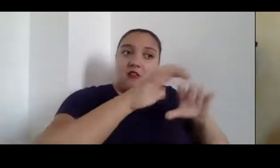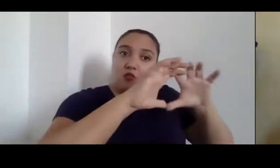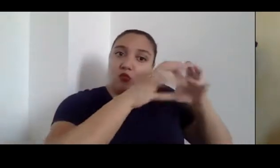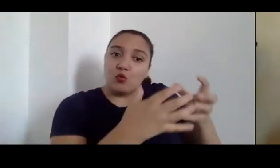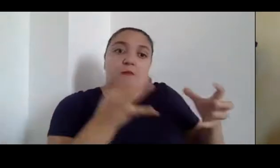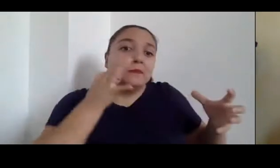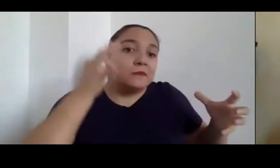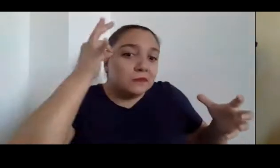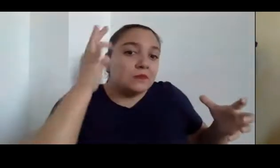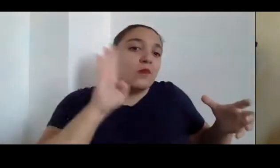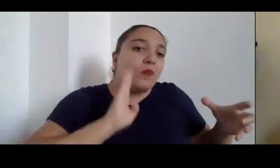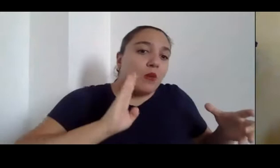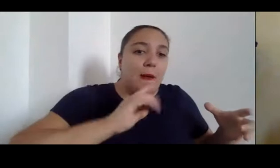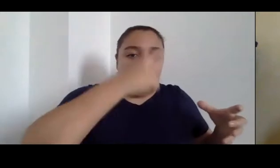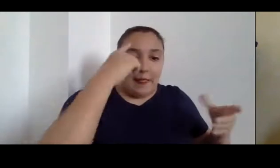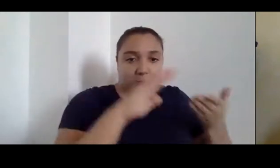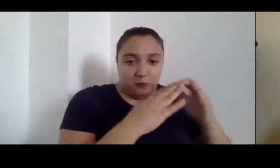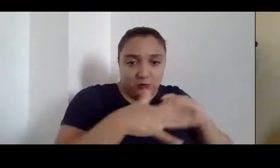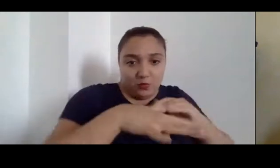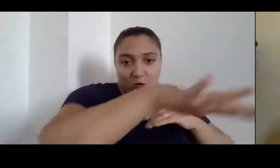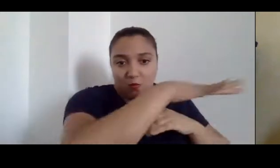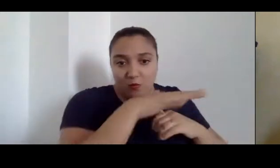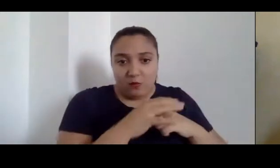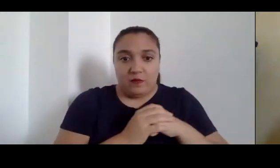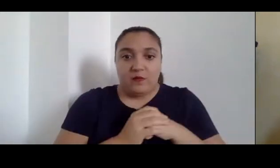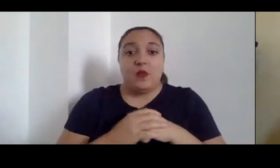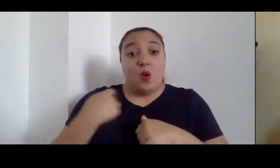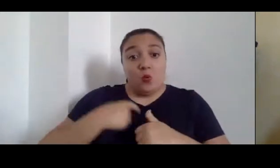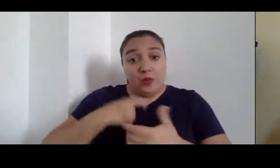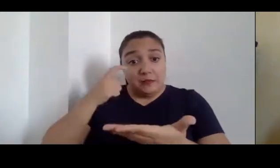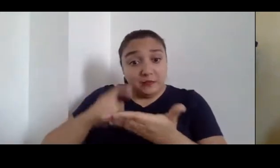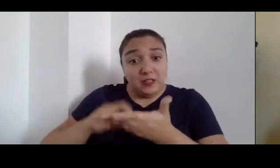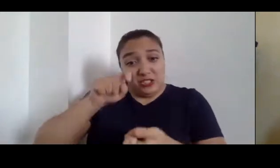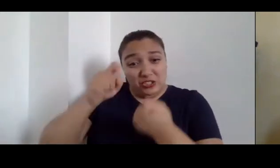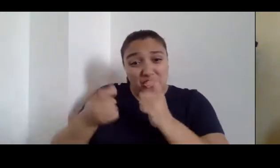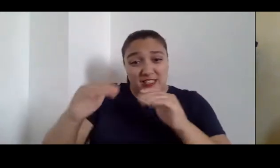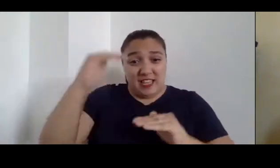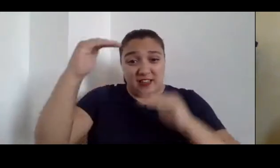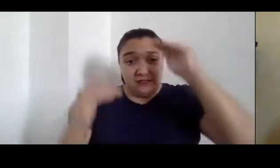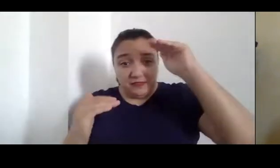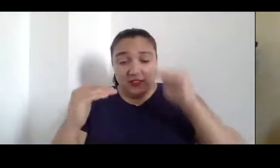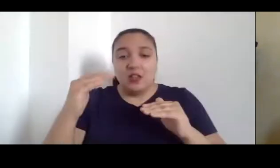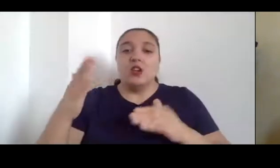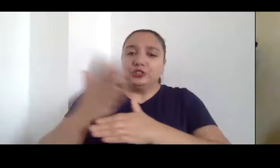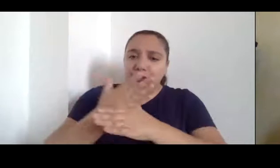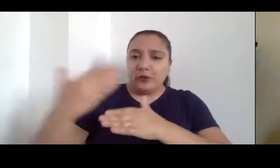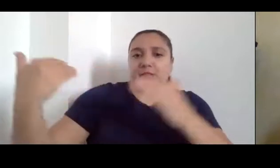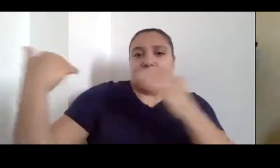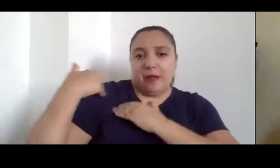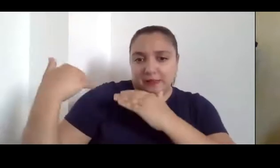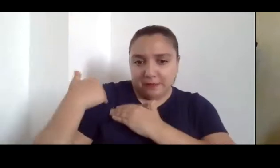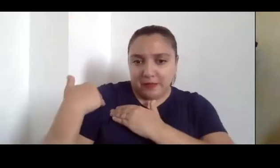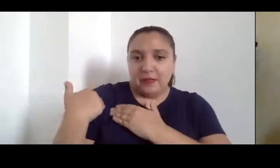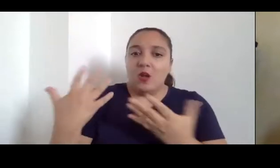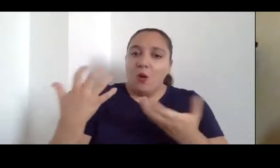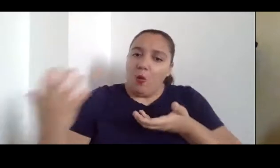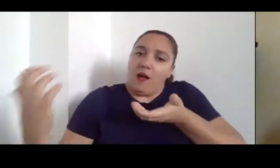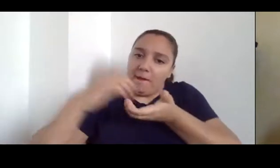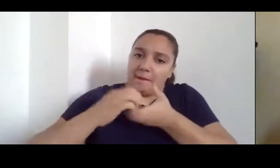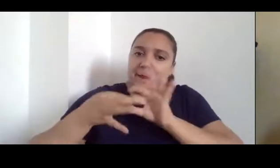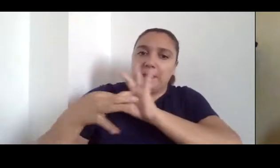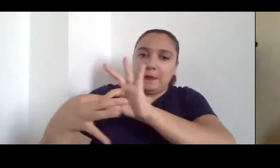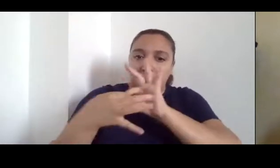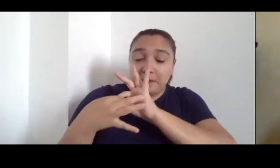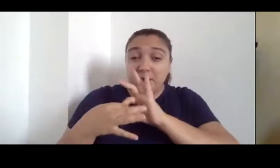reconciliation, decolonization, and ally ship. As an organization, based in New York City, we have benefited and continued